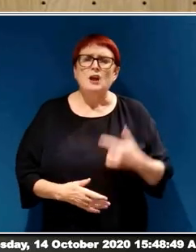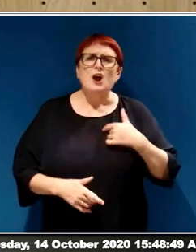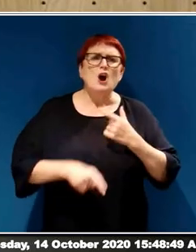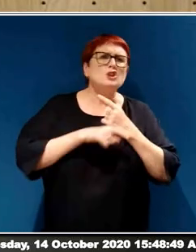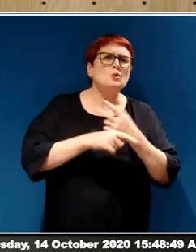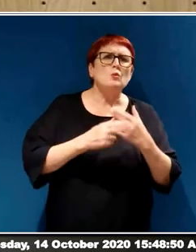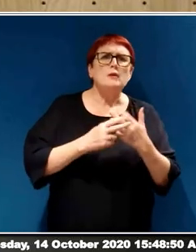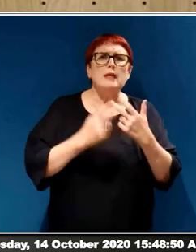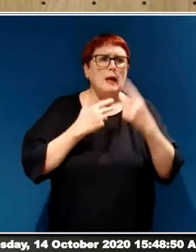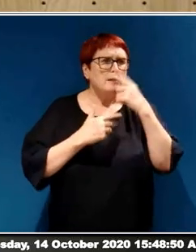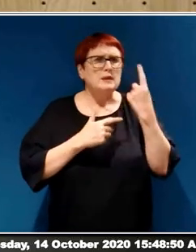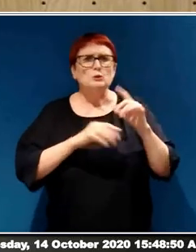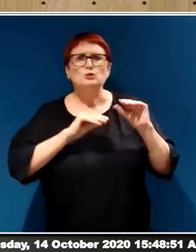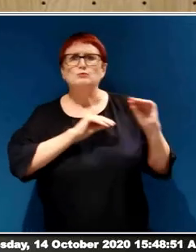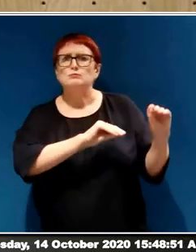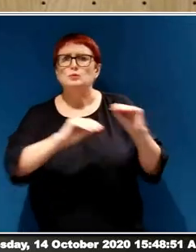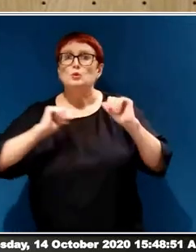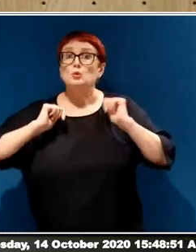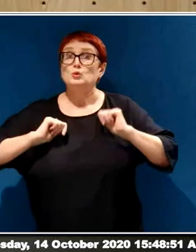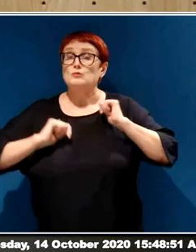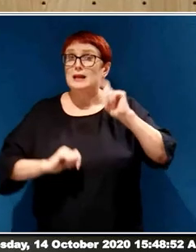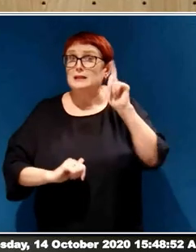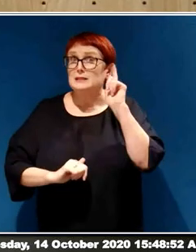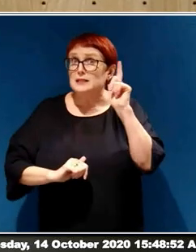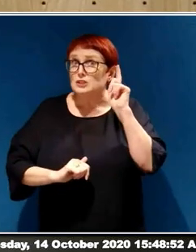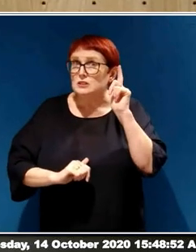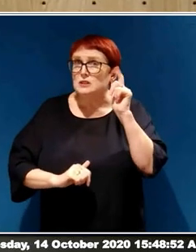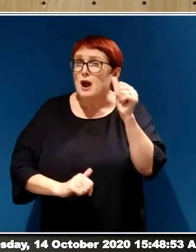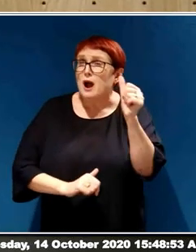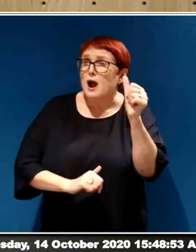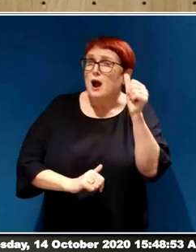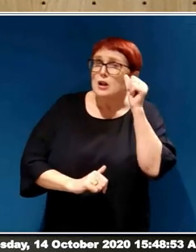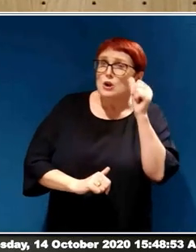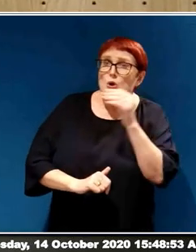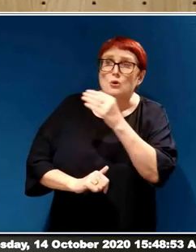group of students who I think fall through a gap that are not consulted in